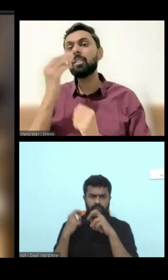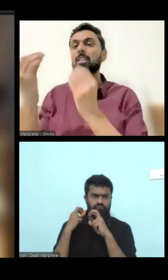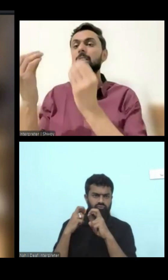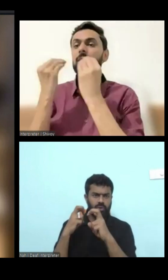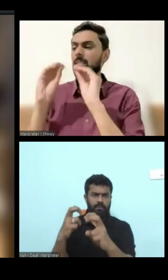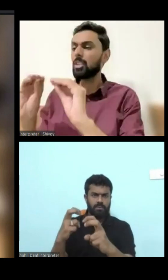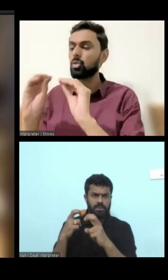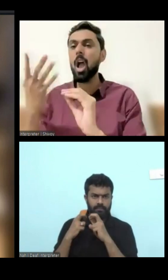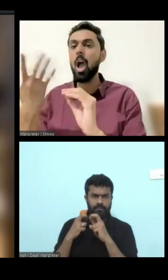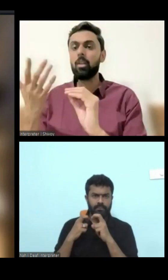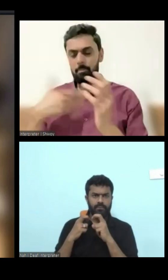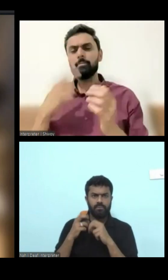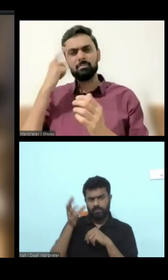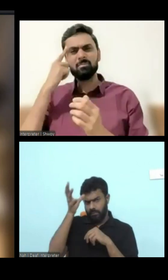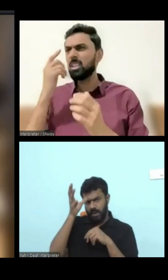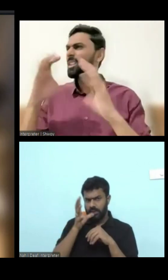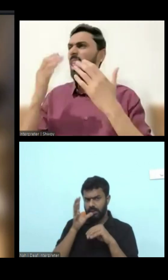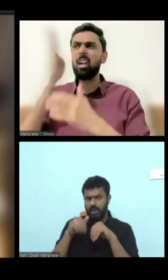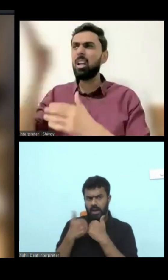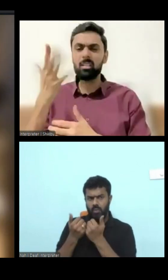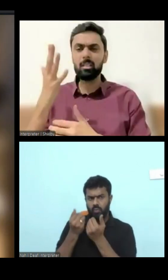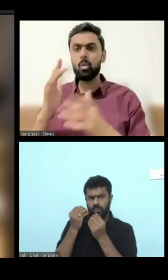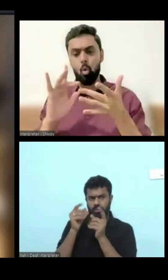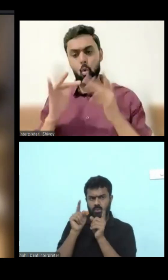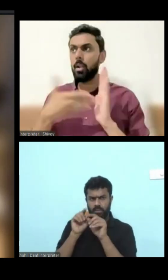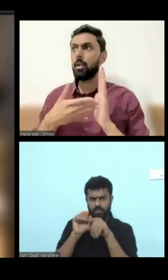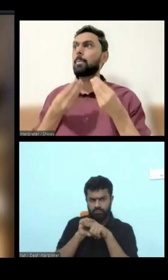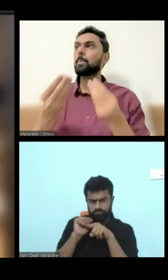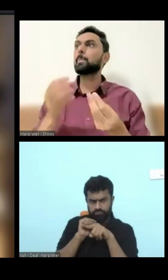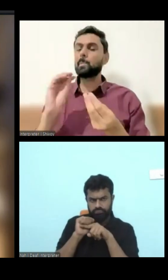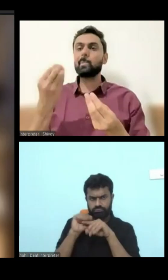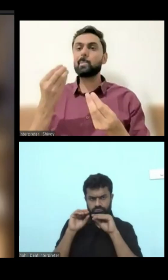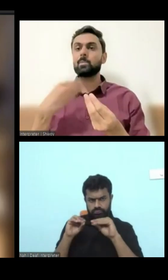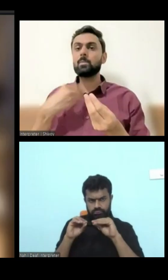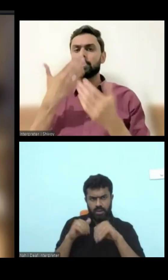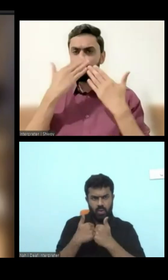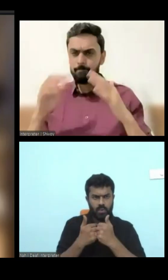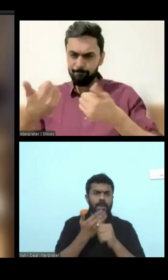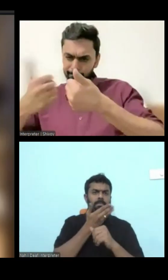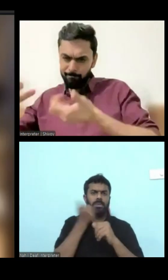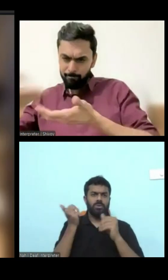So, we started with that approach, then we kept on showing it to those students, those parents, and kept on improving.